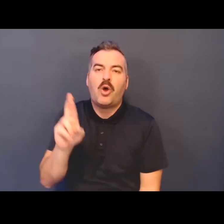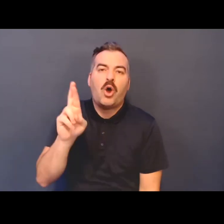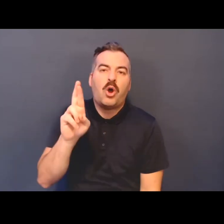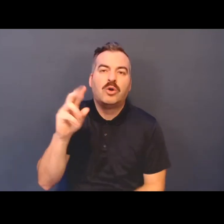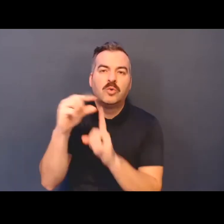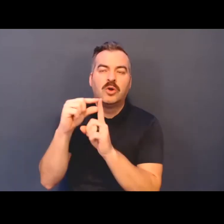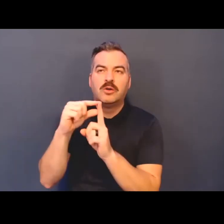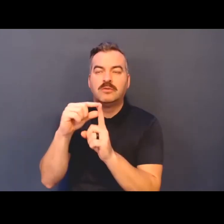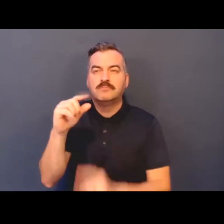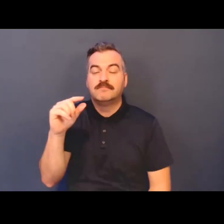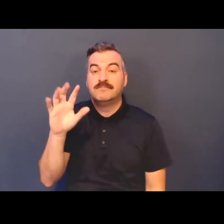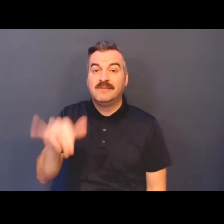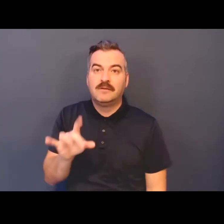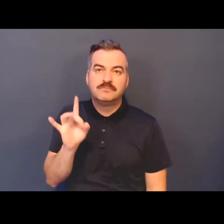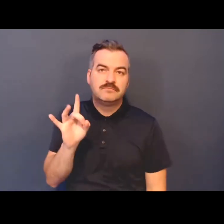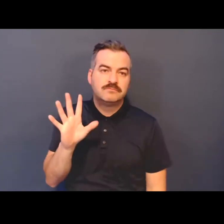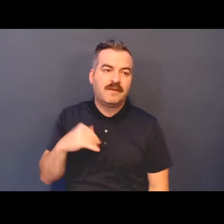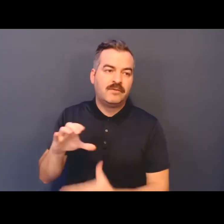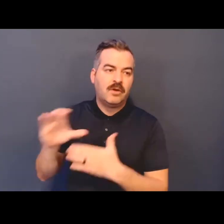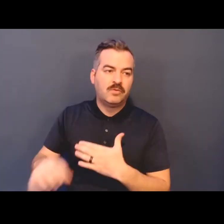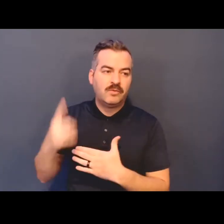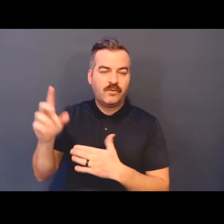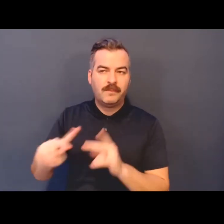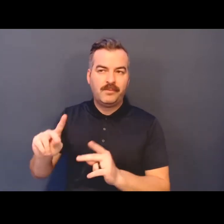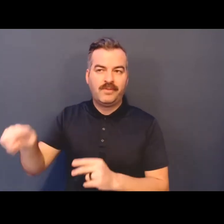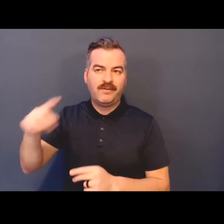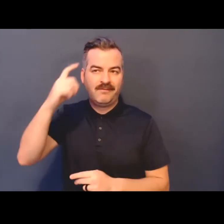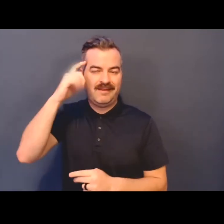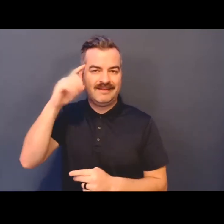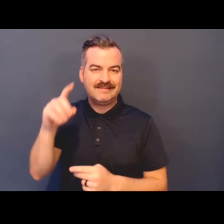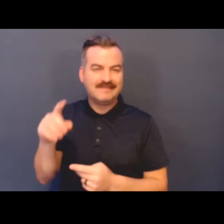consequences for intellectually disabled people were often perceived is bringing to the table